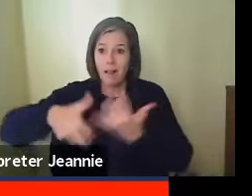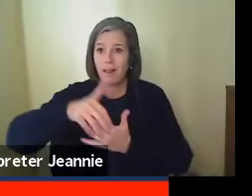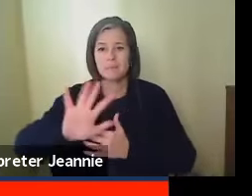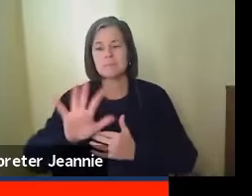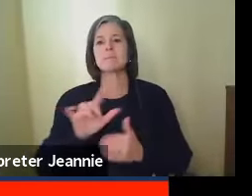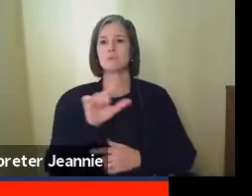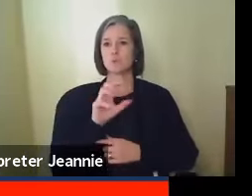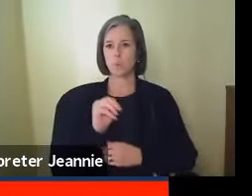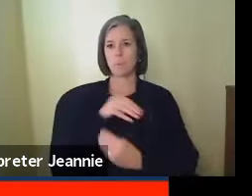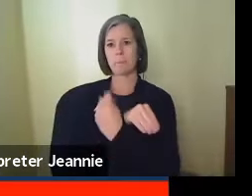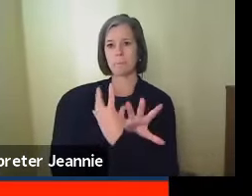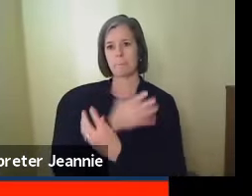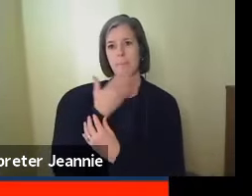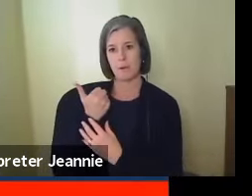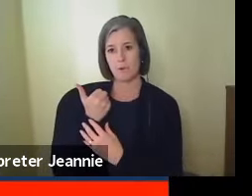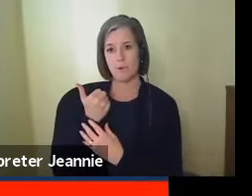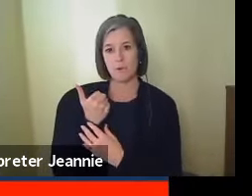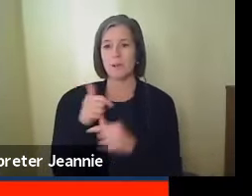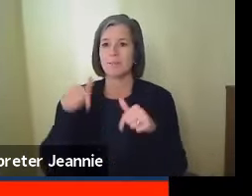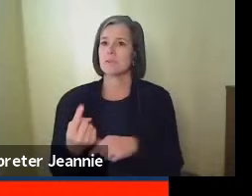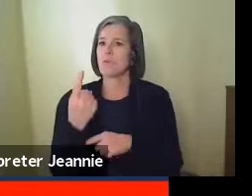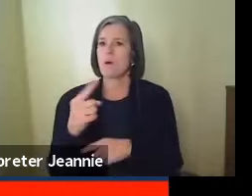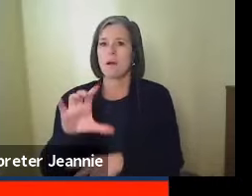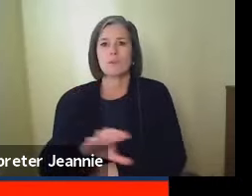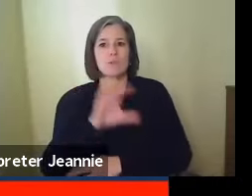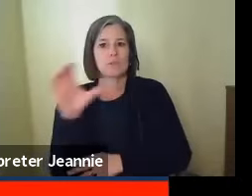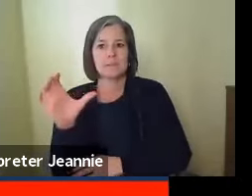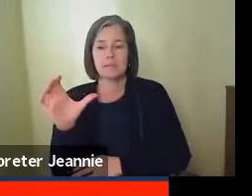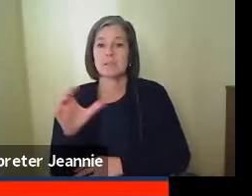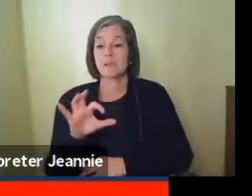It's just this one Christmas and the Fiscus family is celebrating